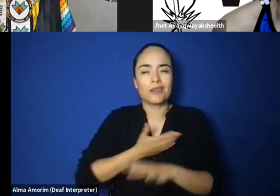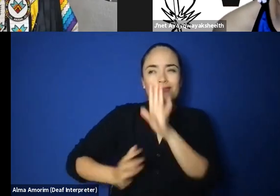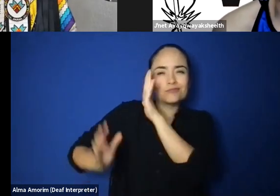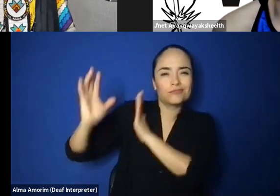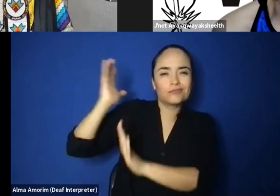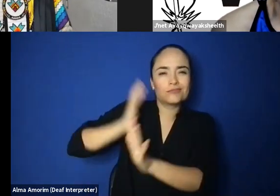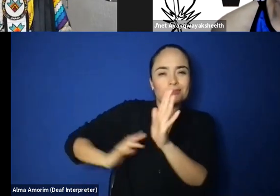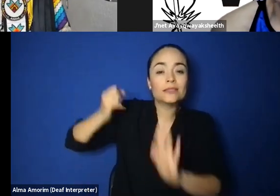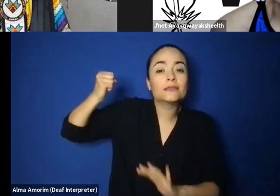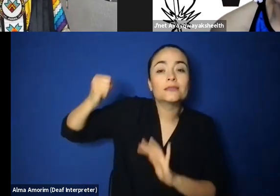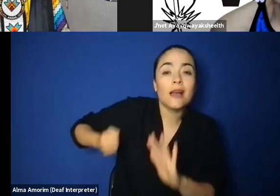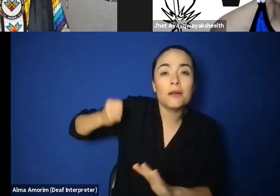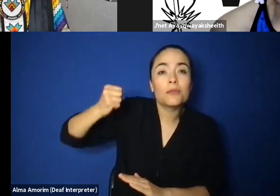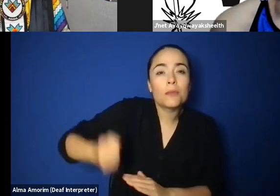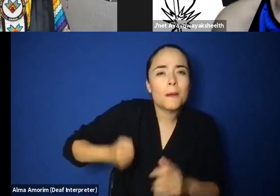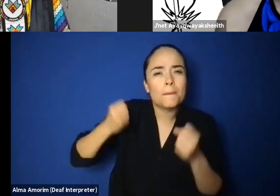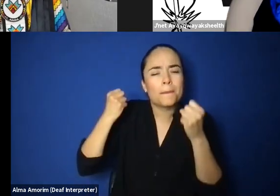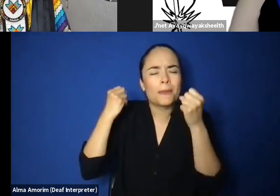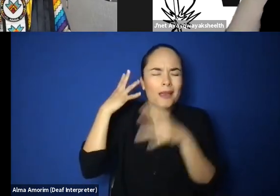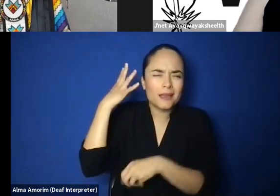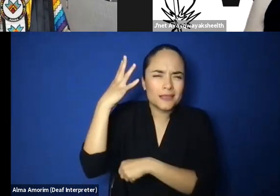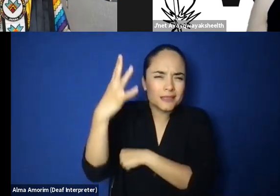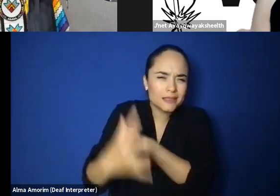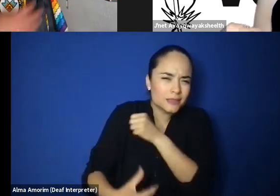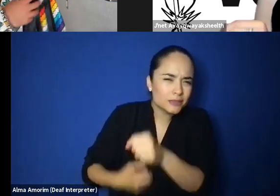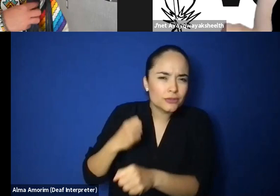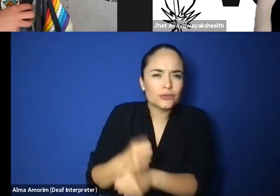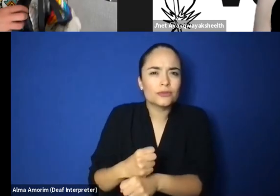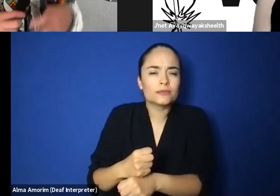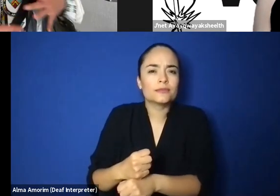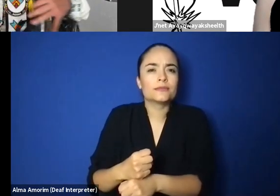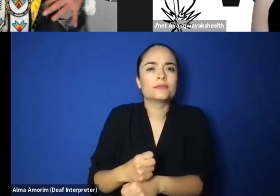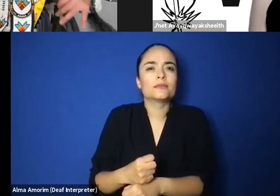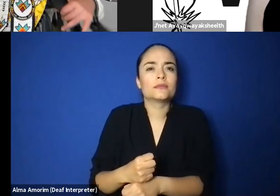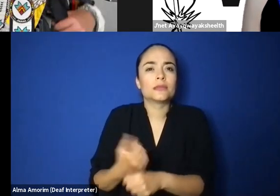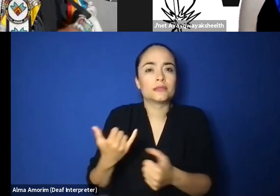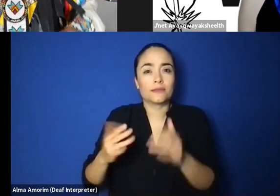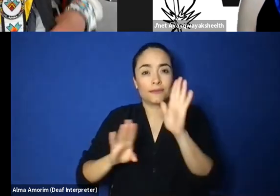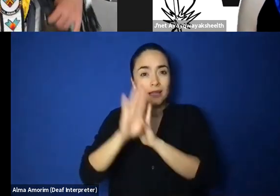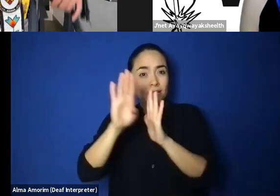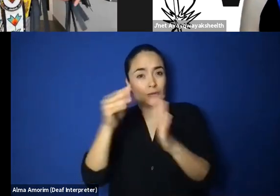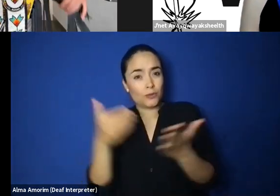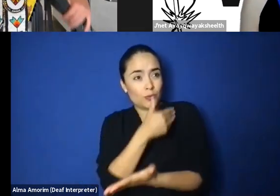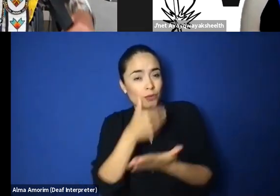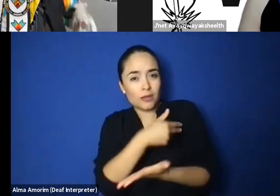dance moves from that. So you might have seen, if I'm swaying, you'll see it move like that